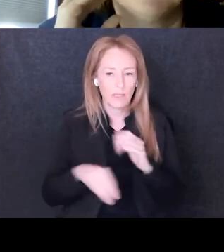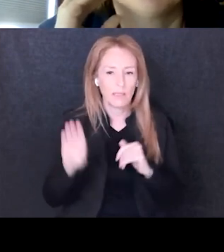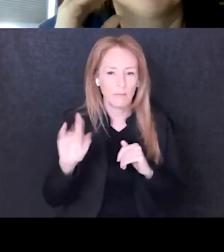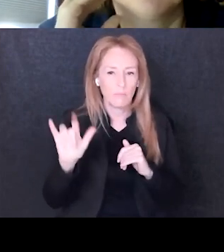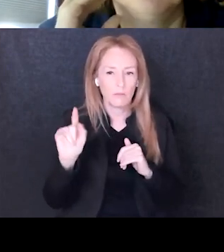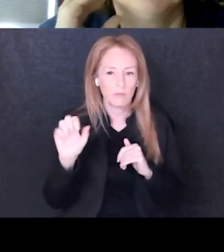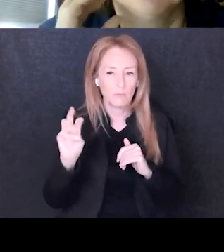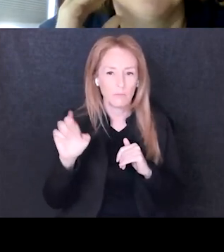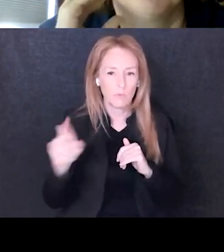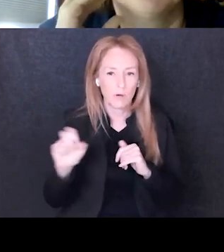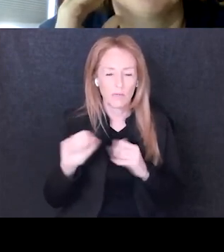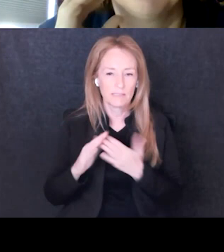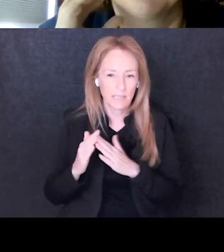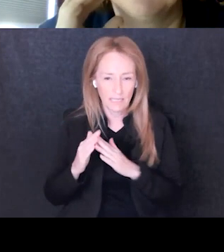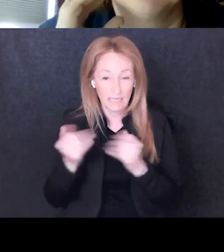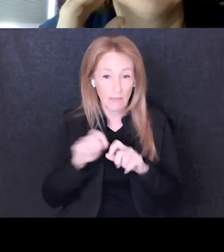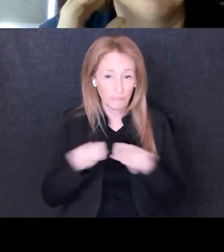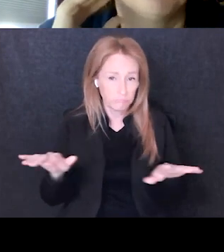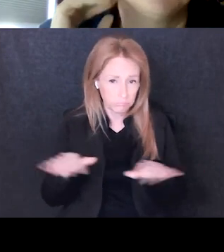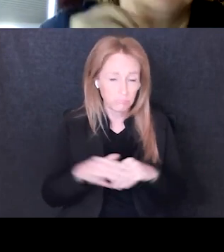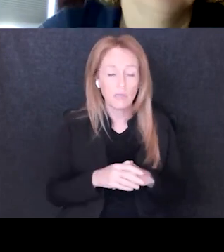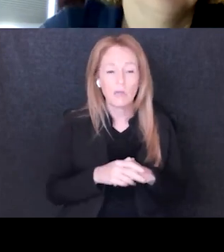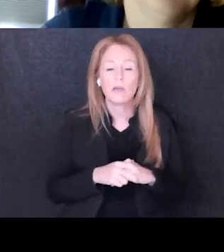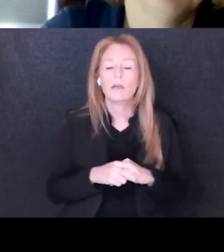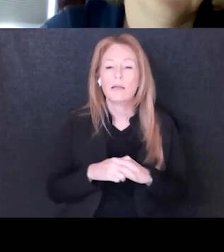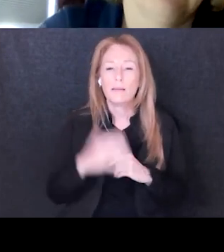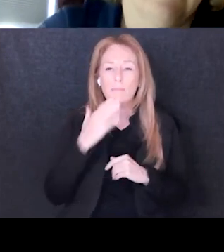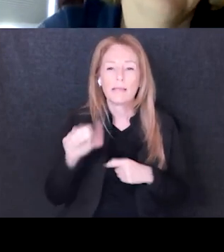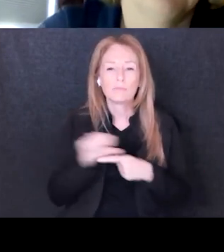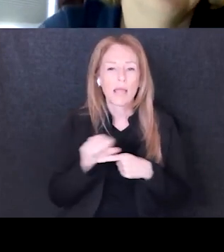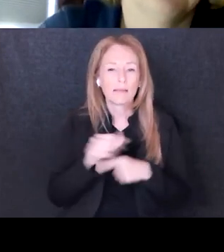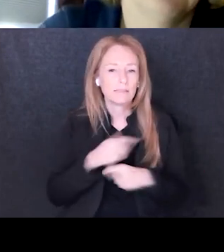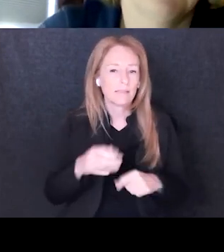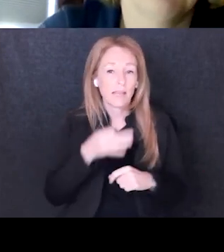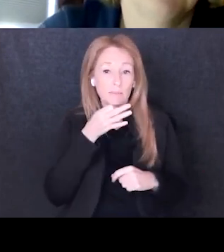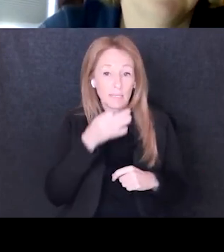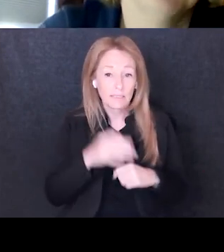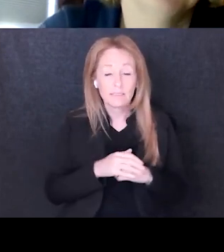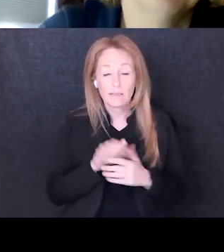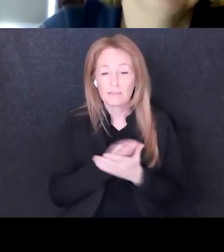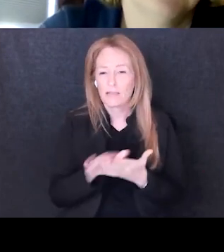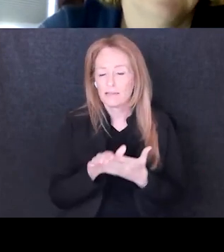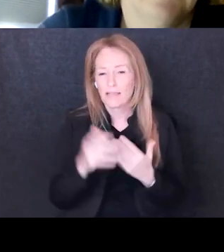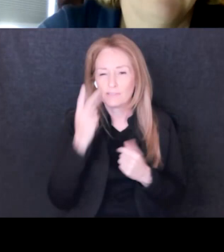THAT HAS BEEN GREAT TO SEE EVERYONE SHARE AMONG THE AGENCIES.